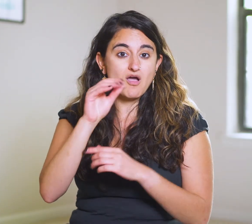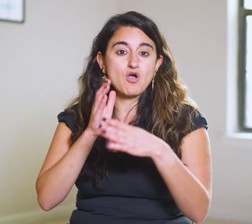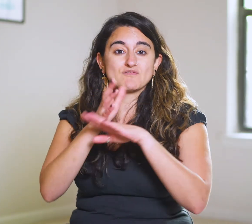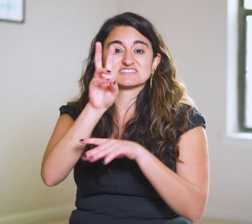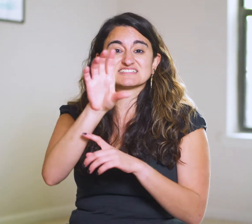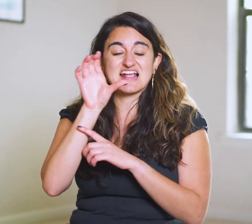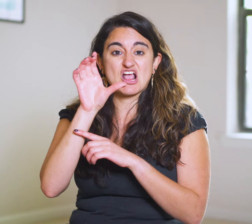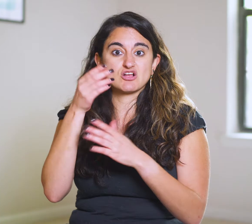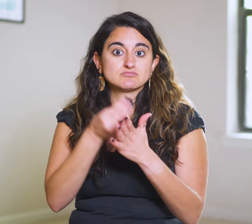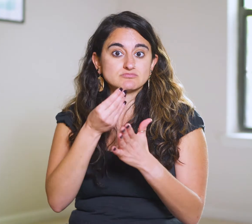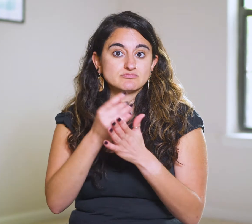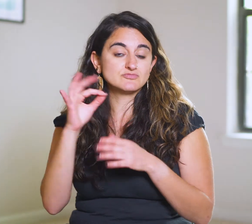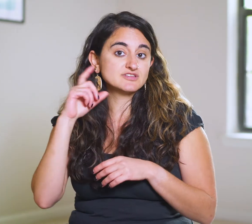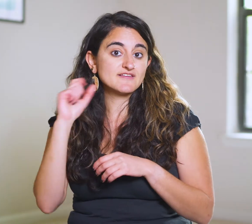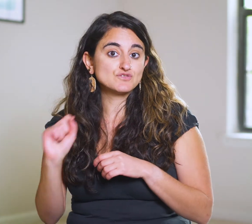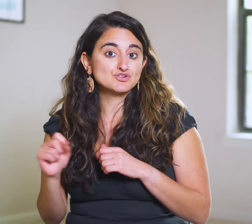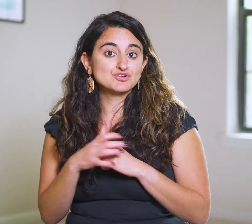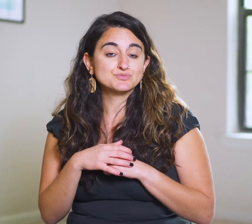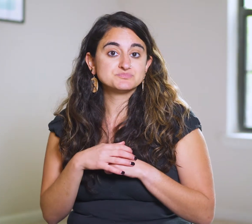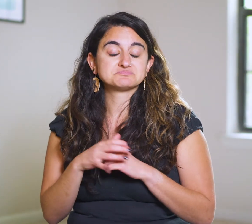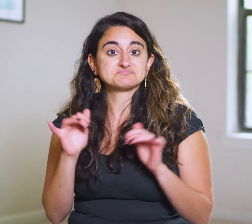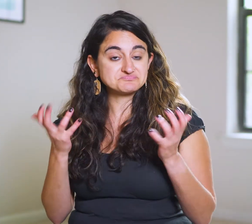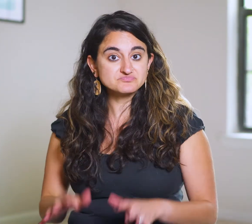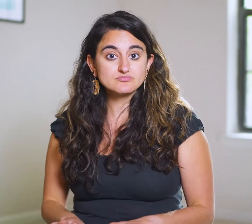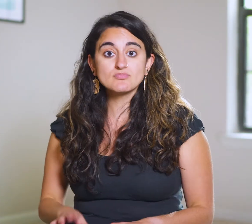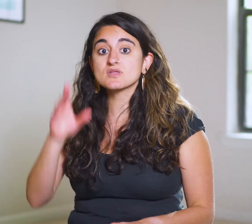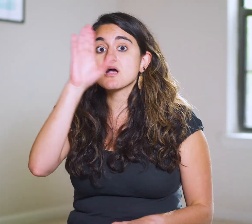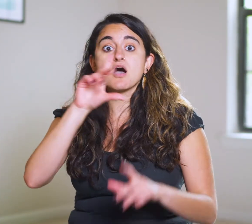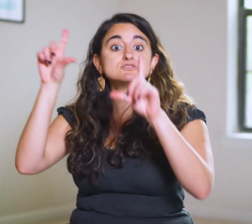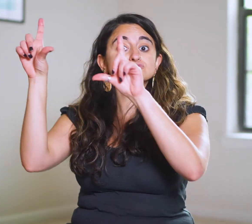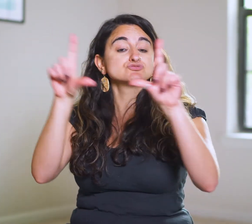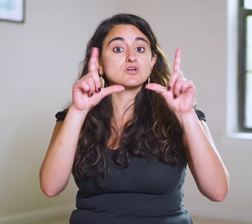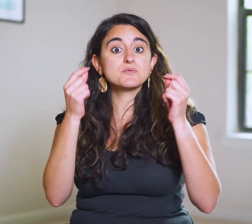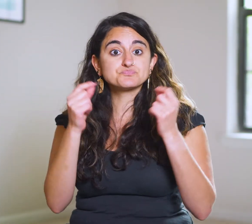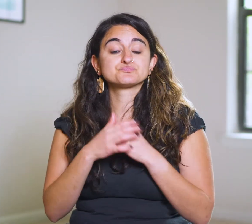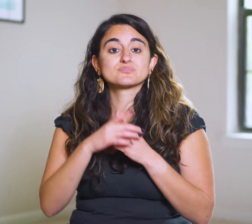and over 600 pounds of silver. The God Shot: